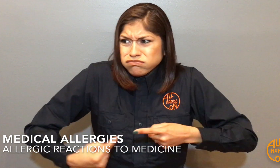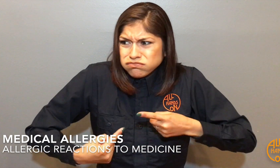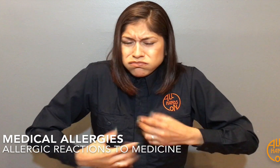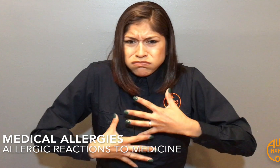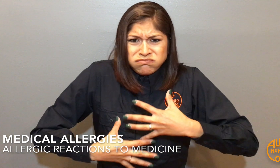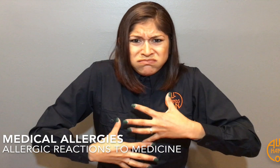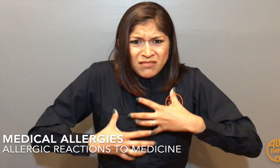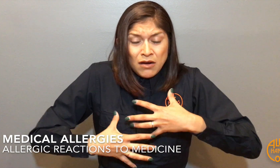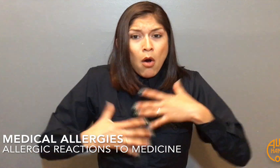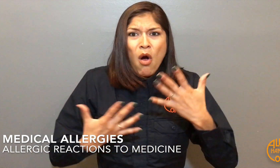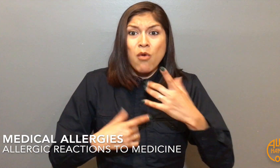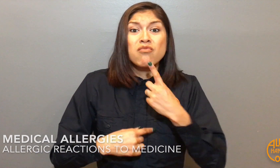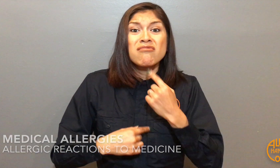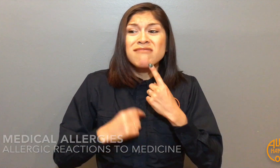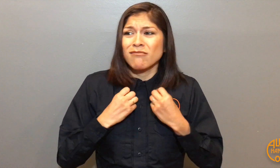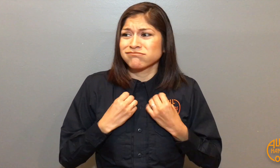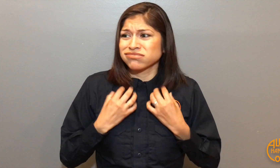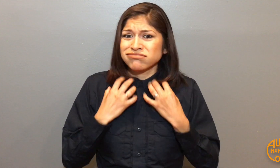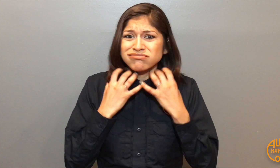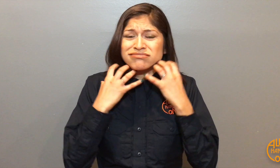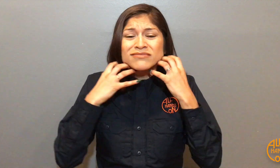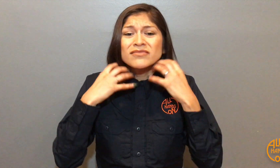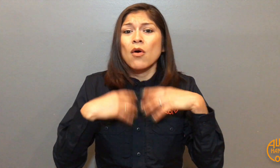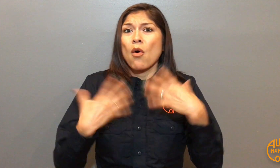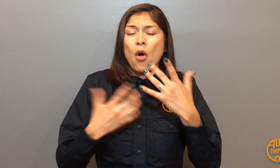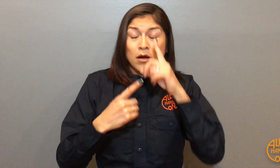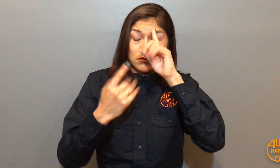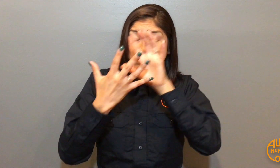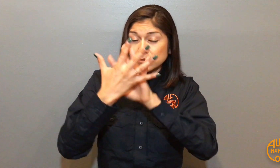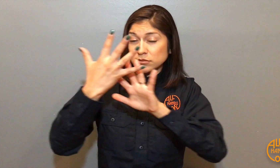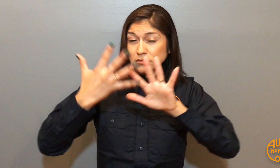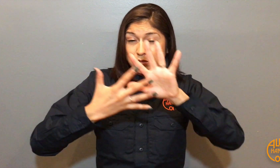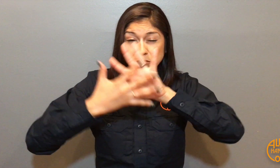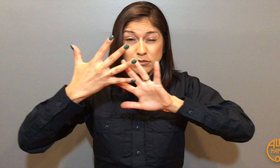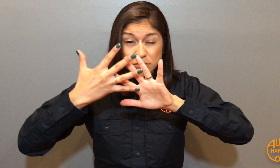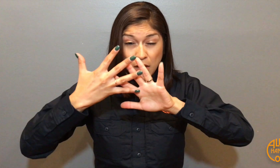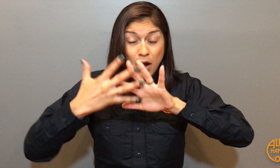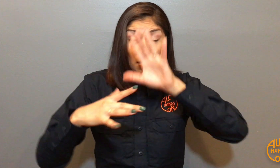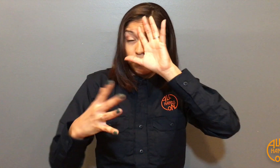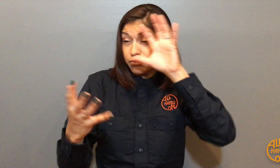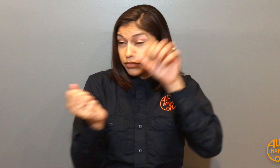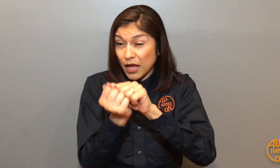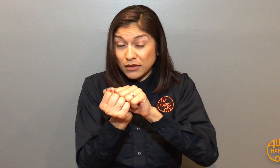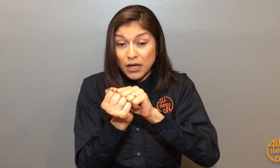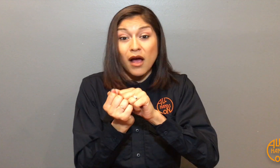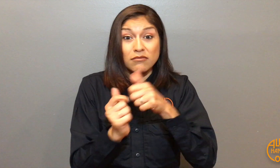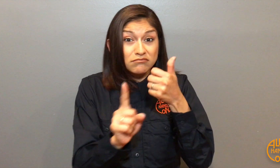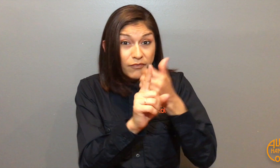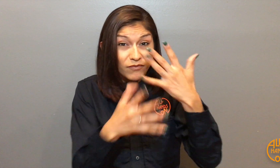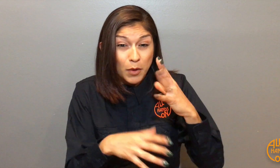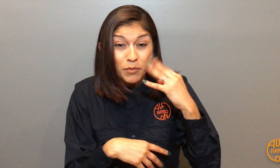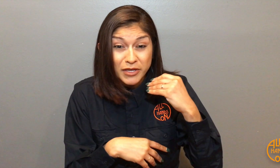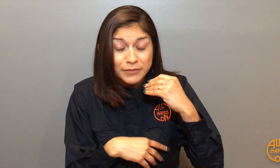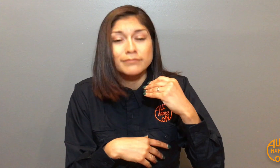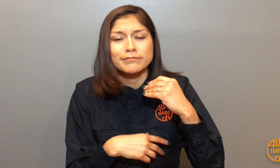difficulty breathing, perhaps you've got a red rash or hives, you have been dizzy